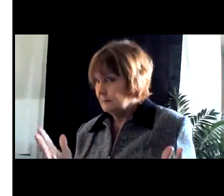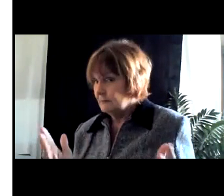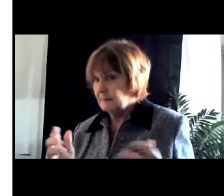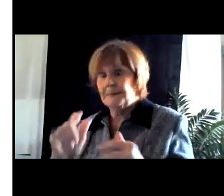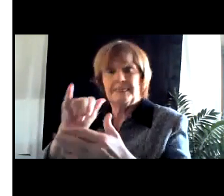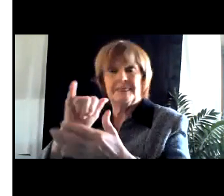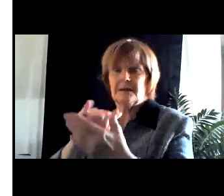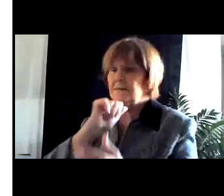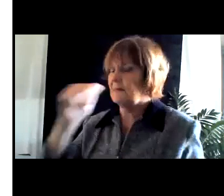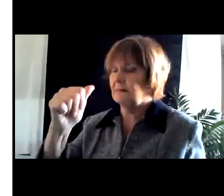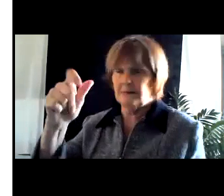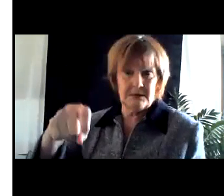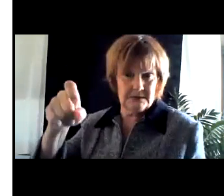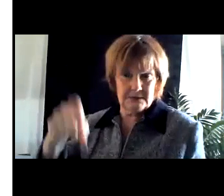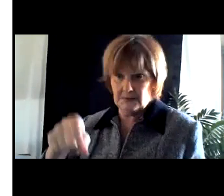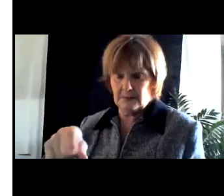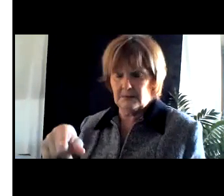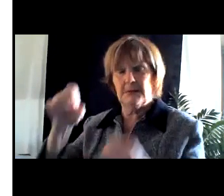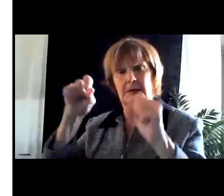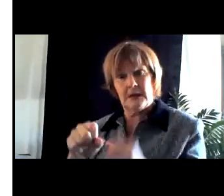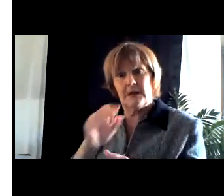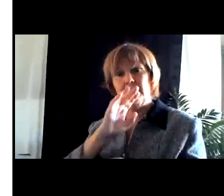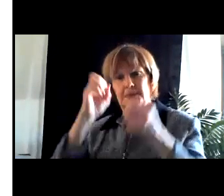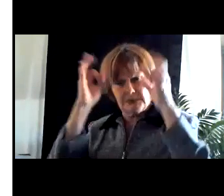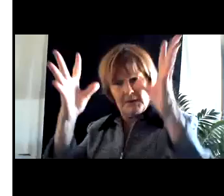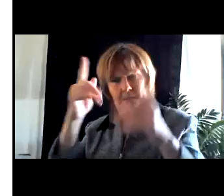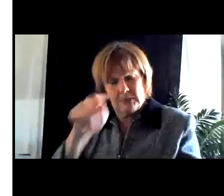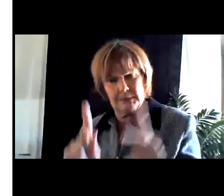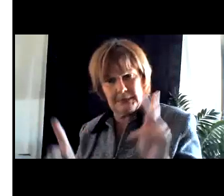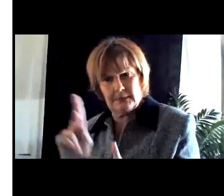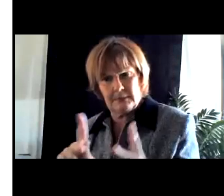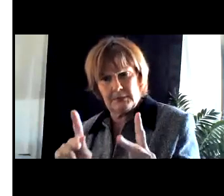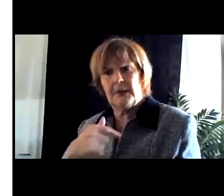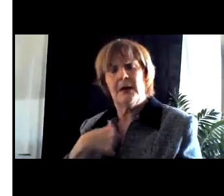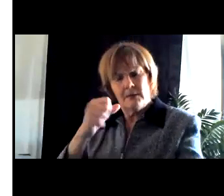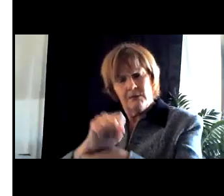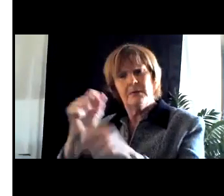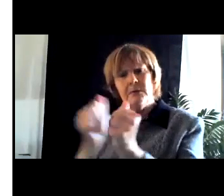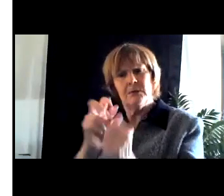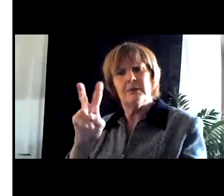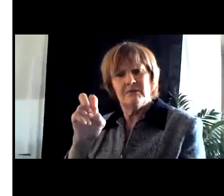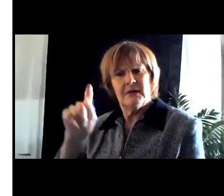and it can be deeply traumatic for some people. I've worked with veterans as well, and asking them to disclose certain stories